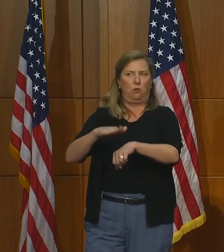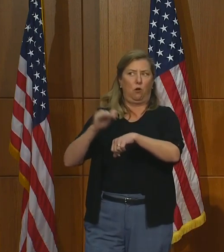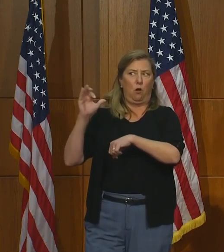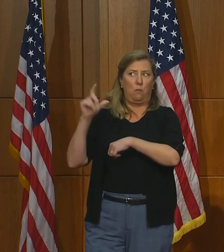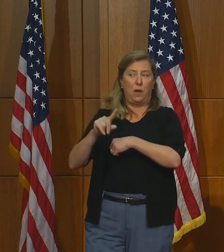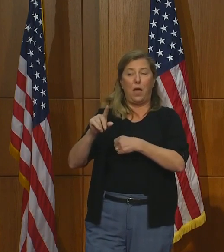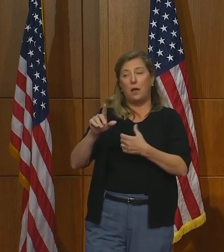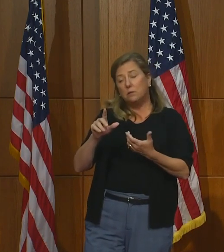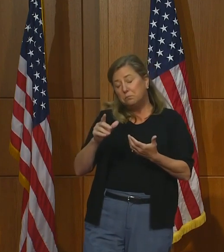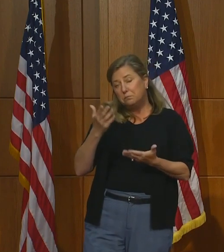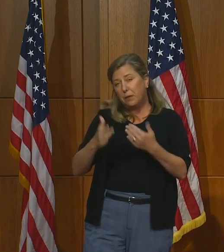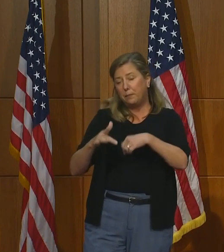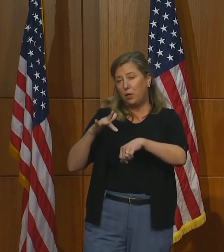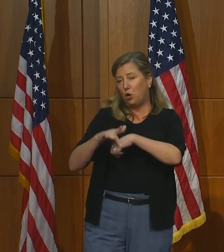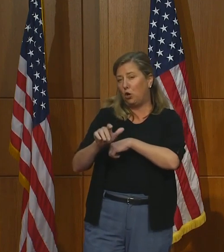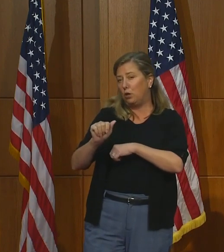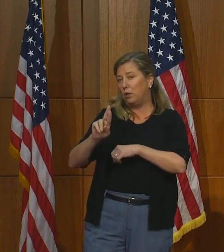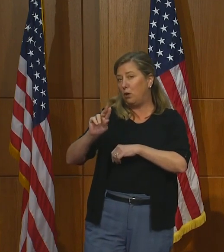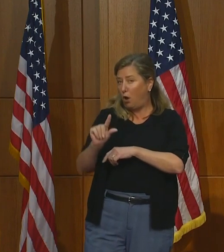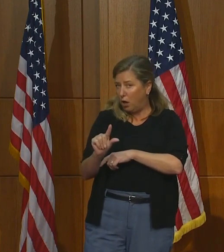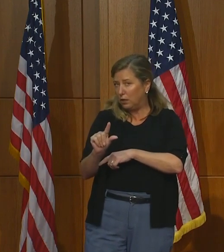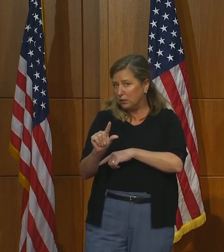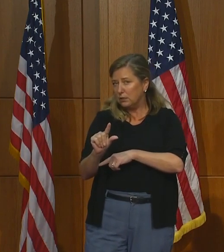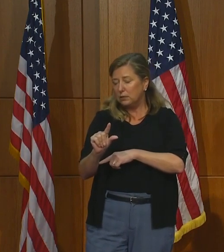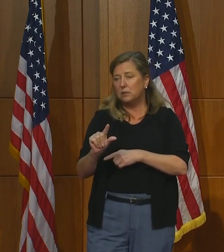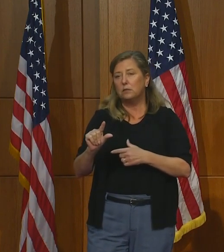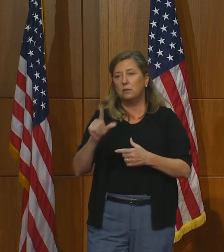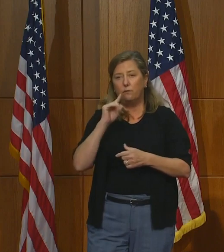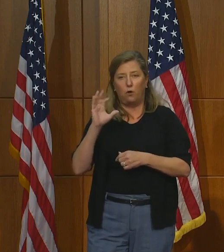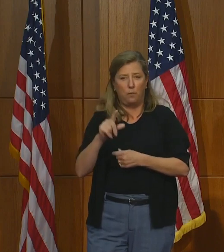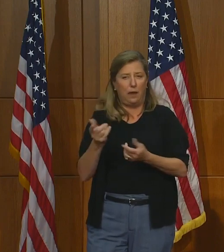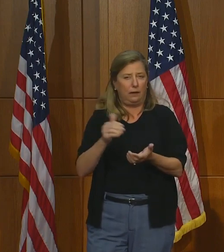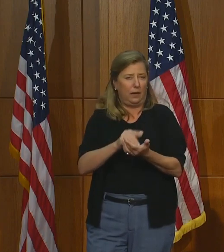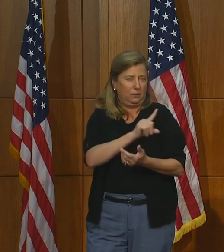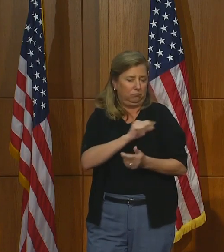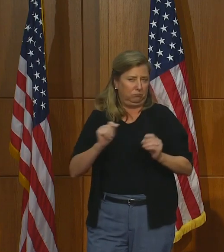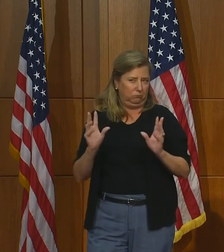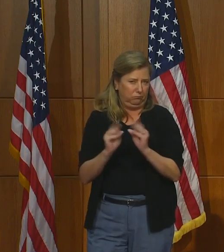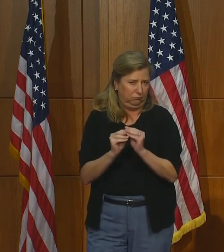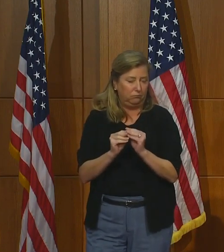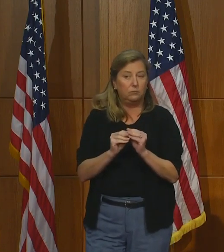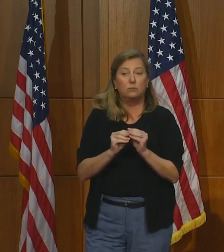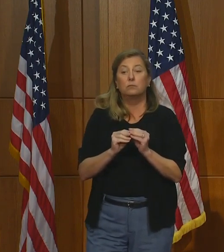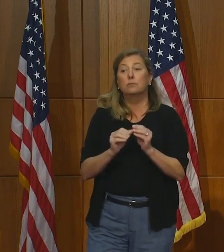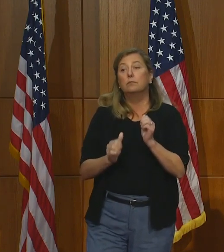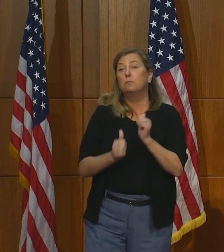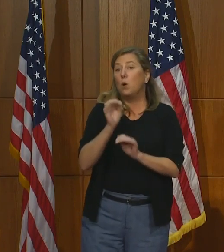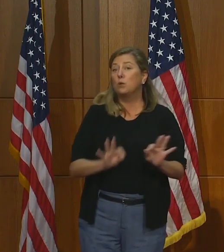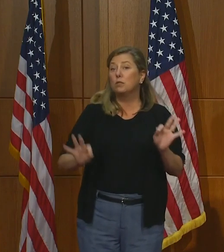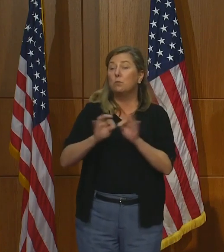BALLPARK BUT I ANTICIPATE CALL ON THE LEGISLATURE BACK- IN